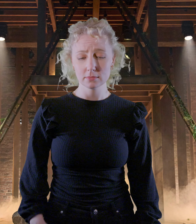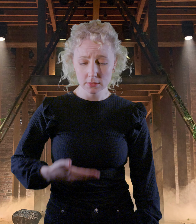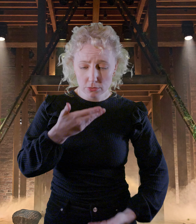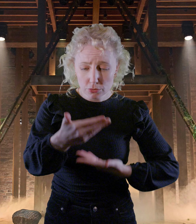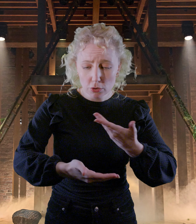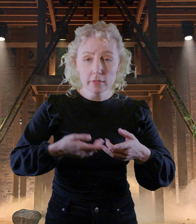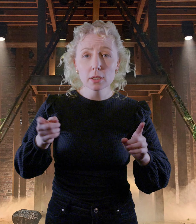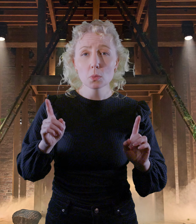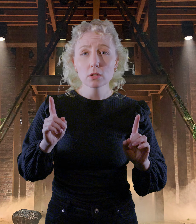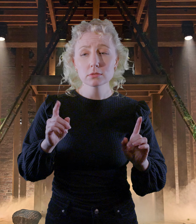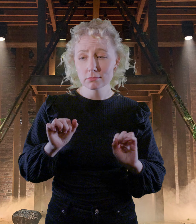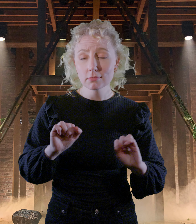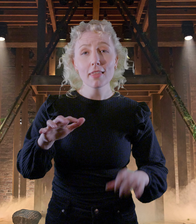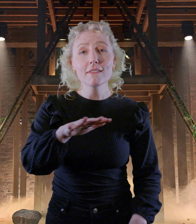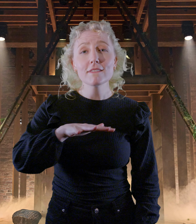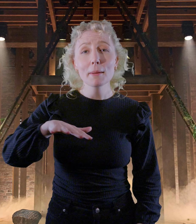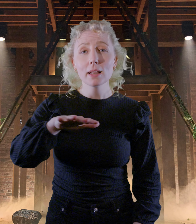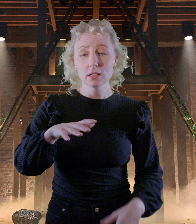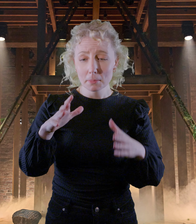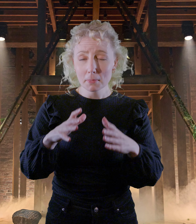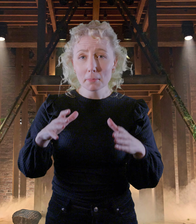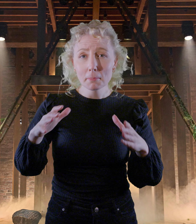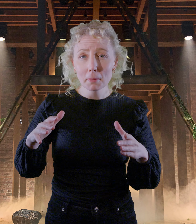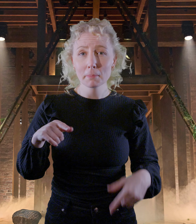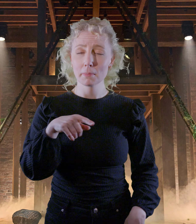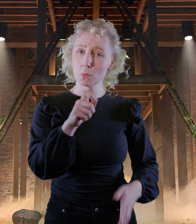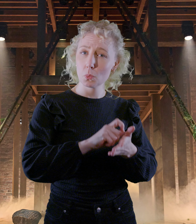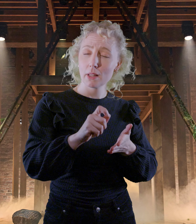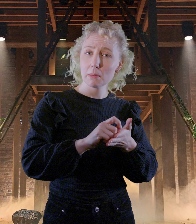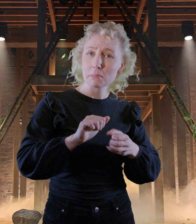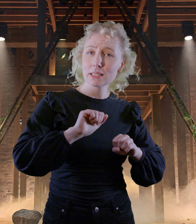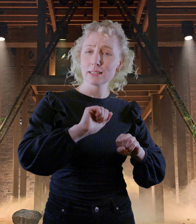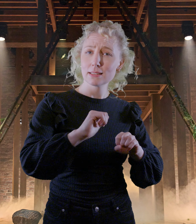We see the story of their family, William’s career in theatre,